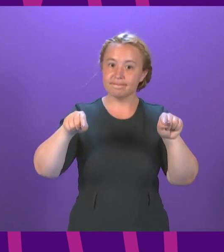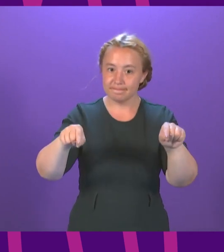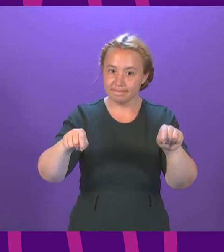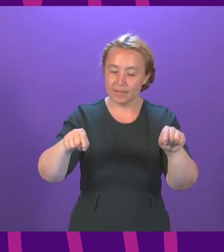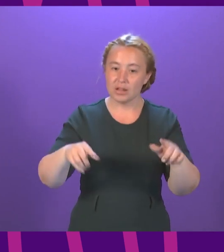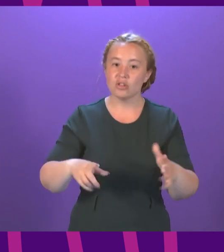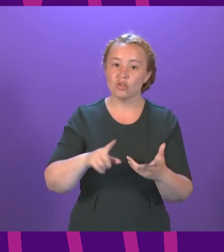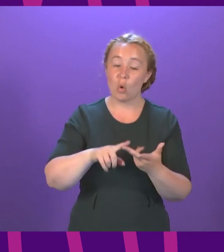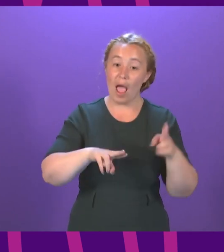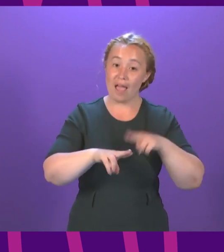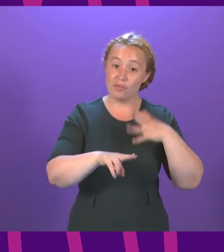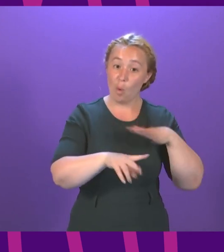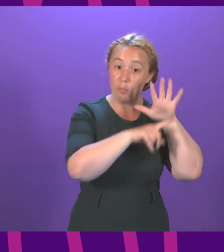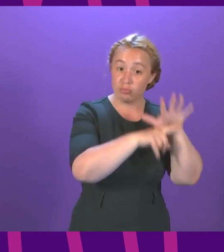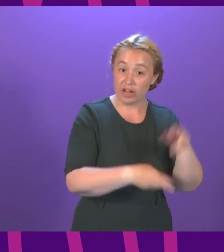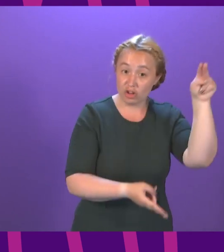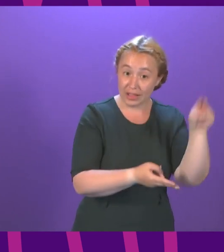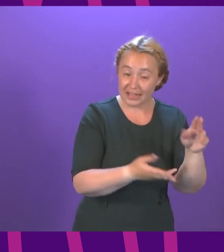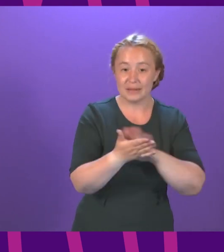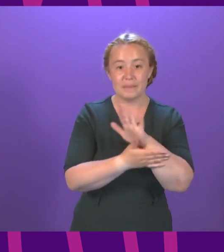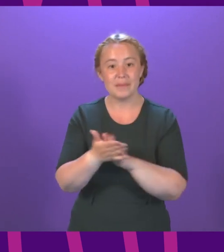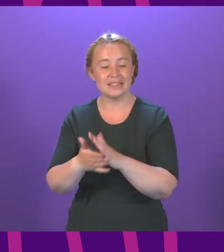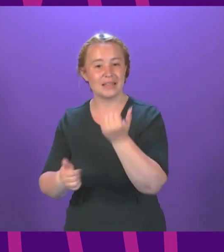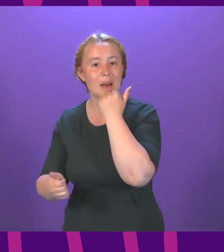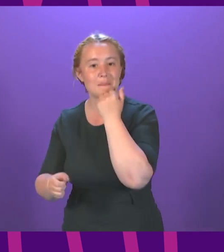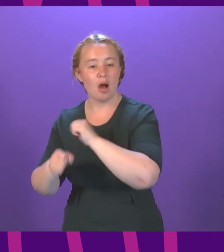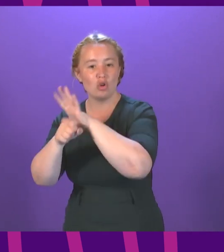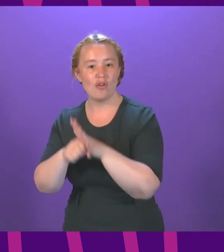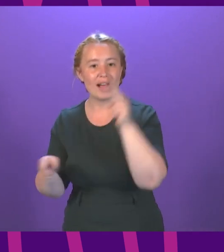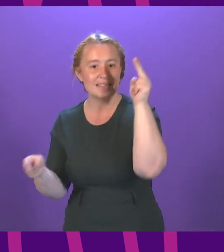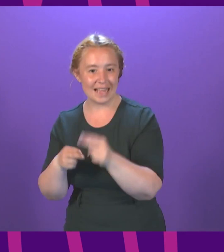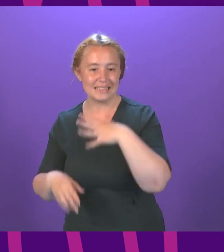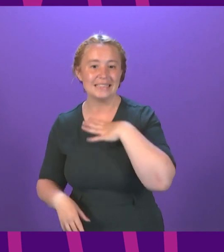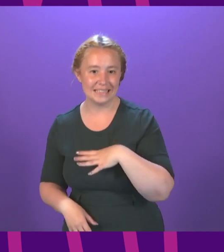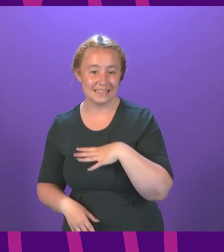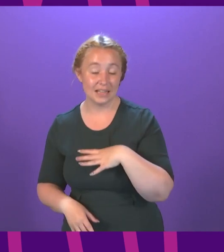get case numbers down. Thankfully, it looks as though we are on that trend right now.